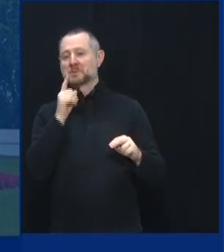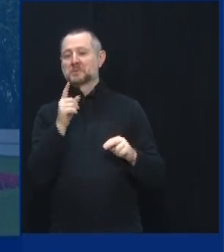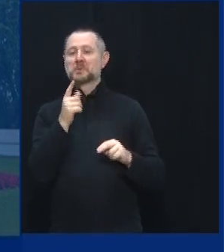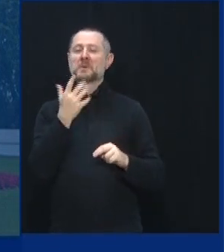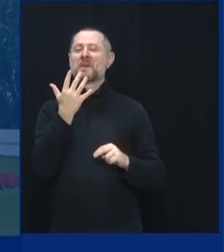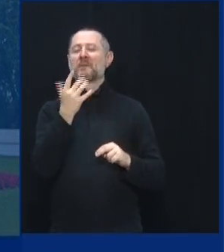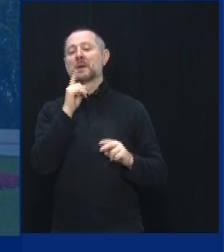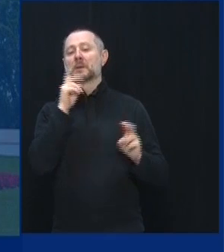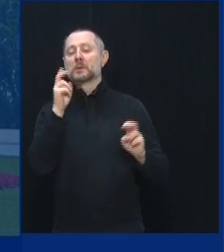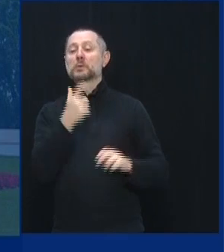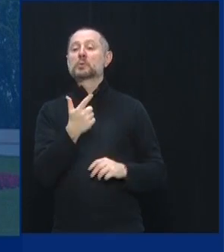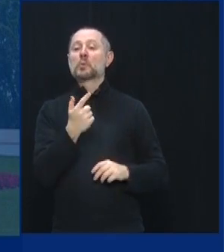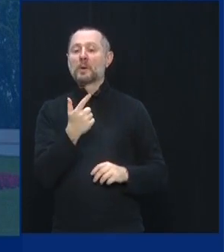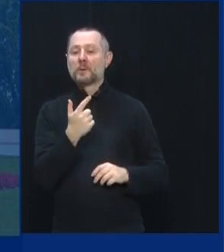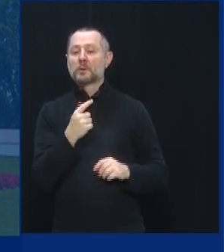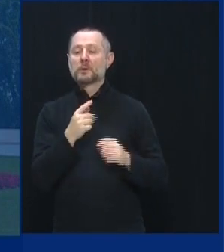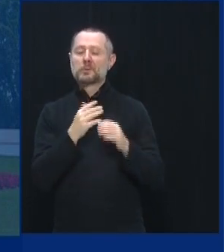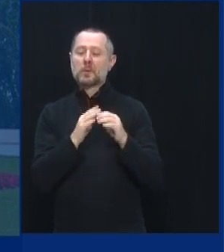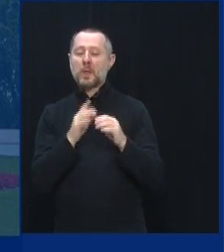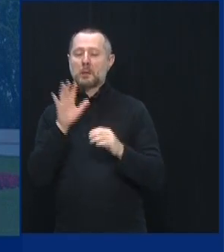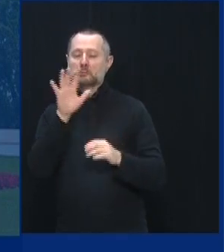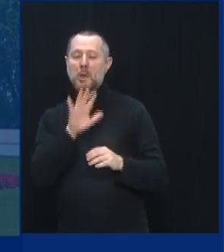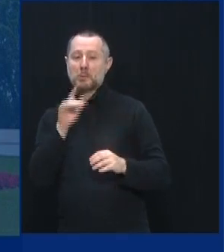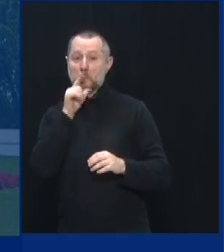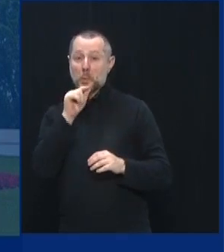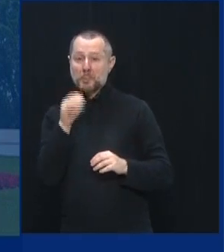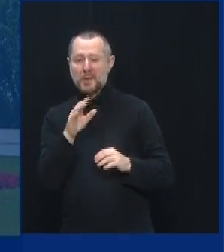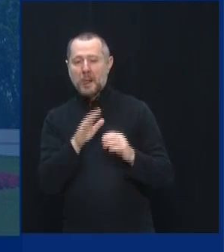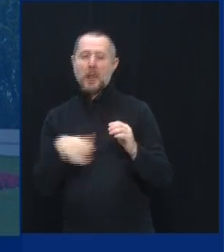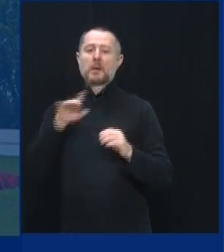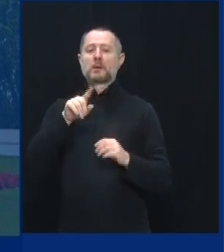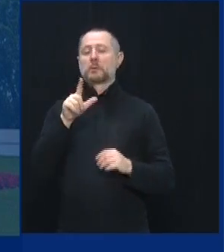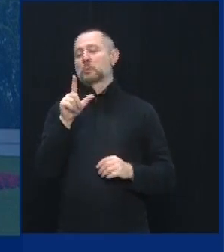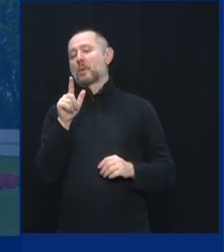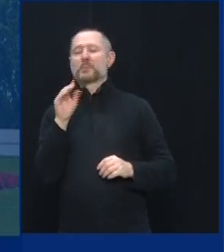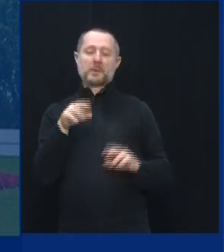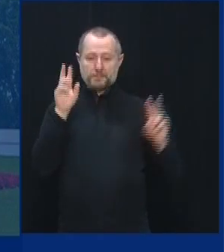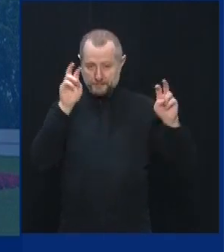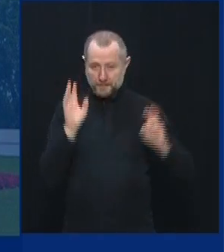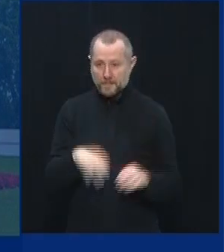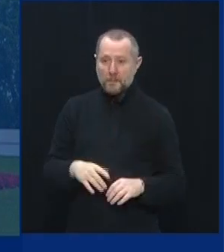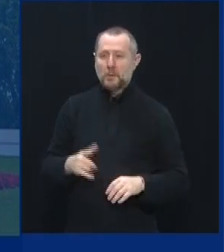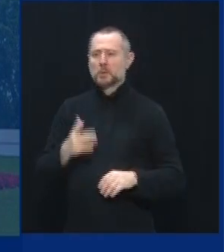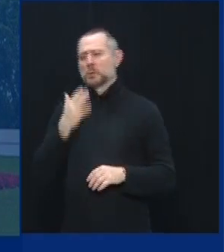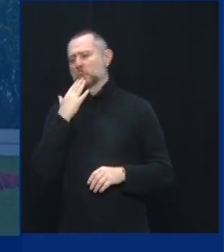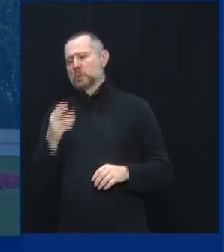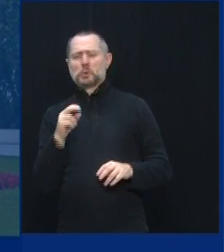WEEKS. THAT'S THE 16 PLUS THE 5, 21,